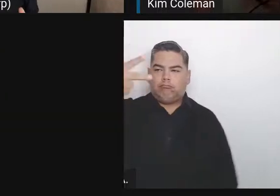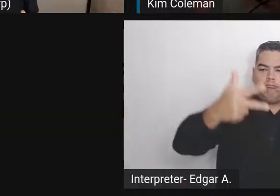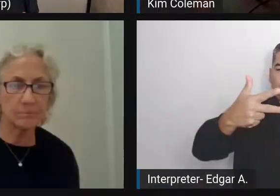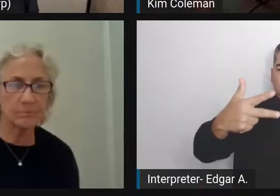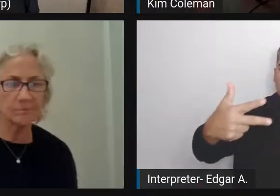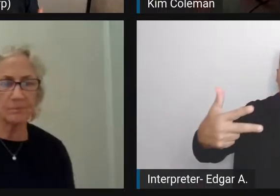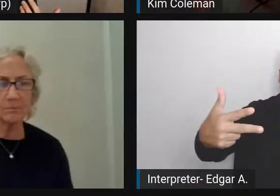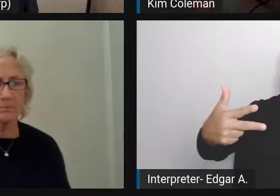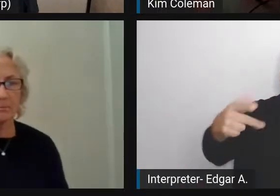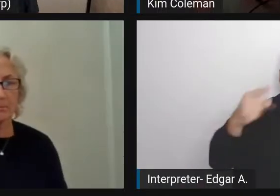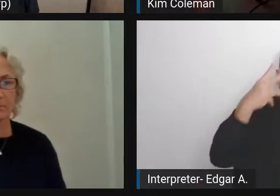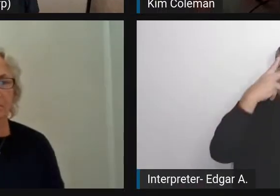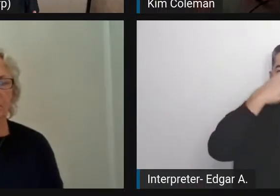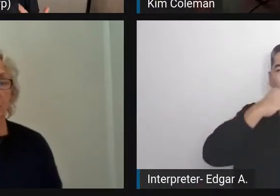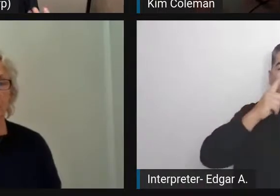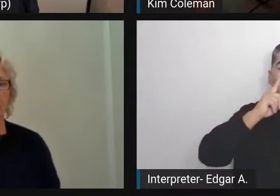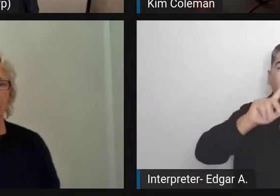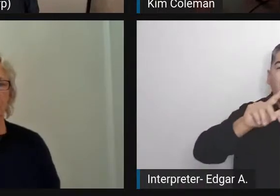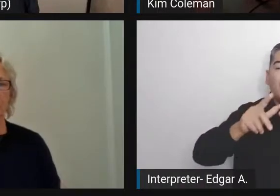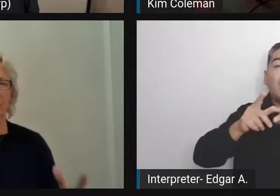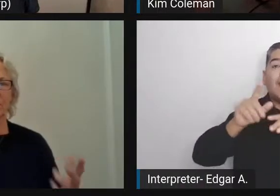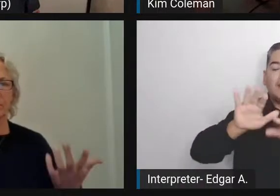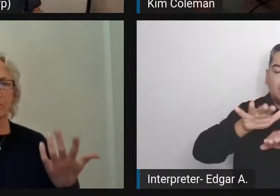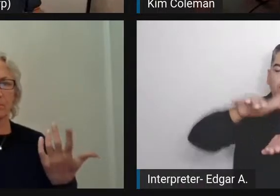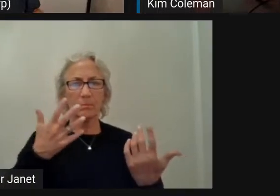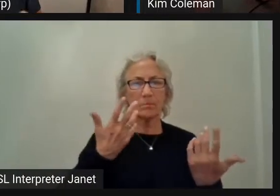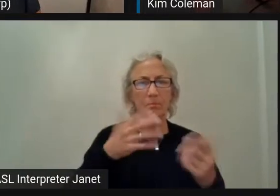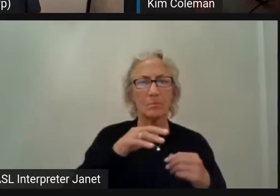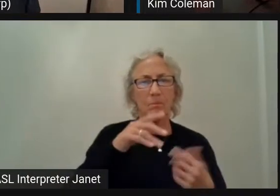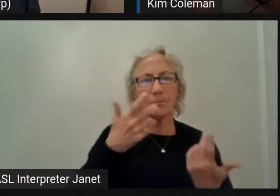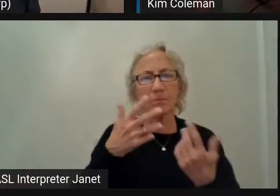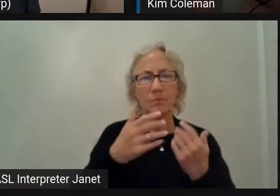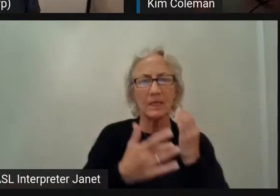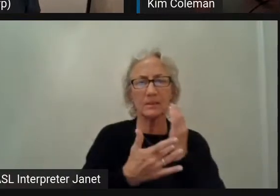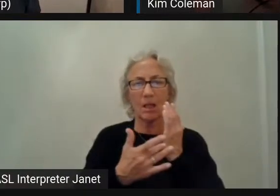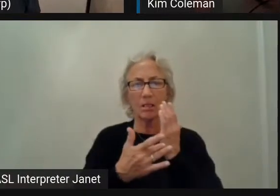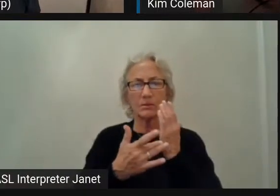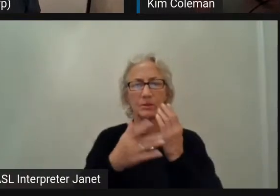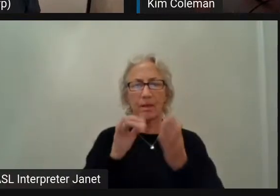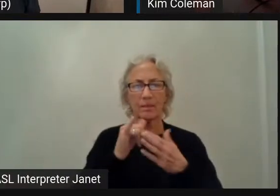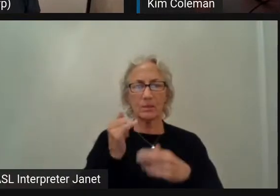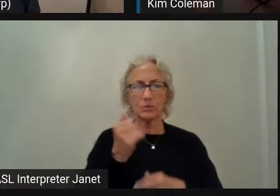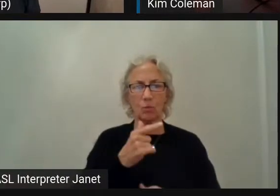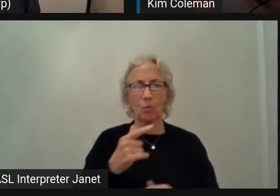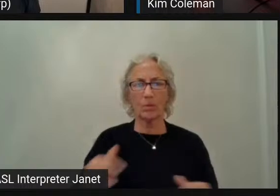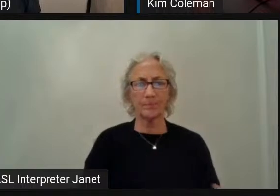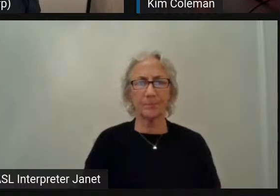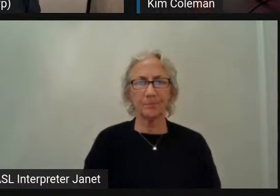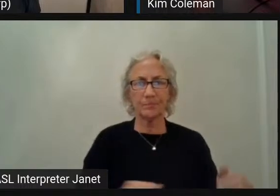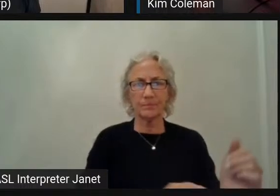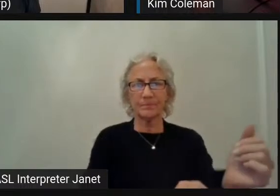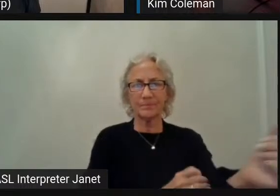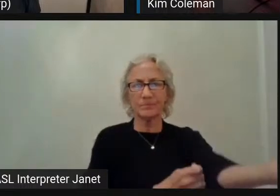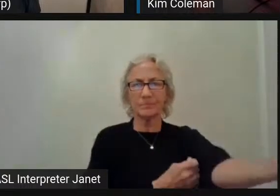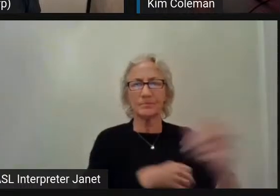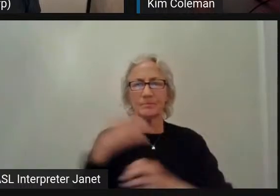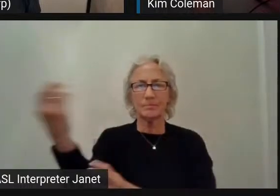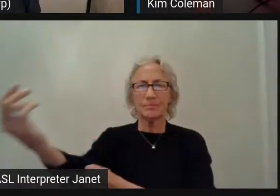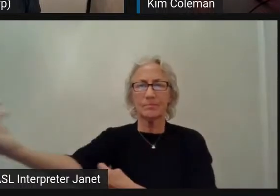It is not whatever you want to paint. Like cars. They may look beautiful but underneath there is an engine and a lot of technology.